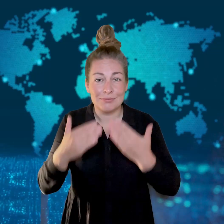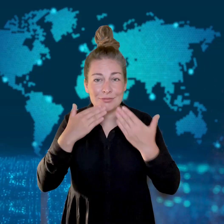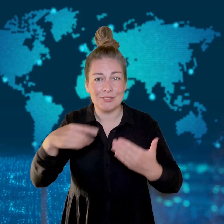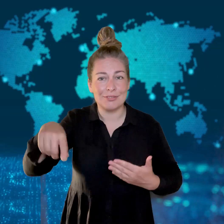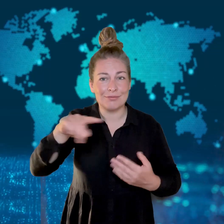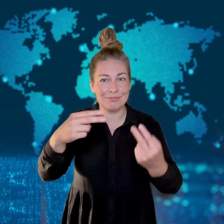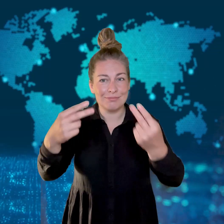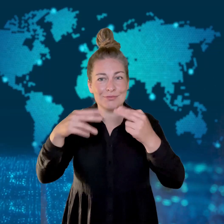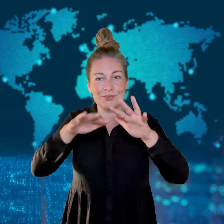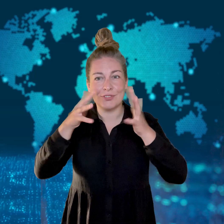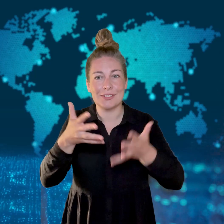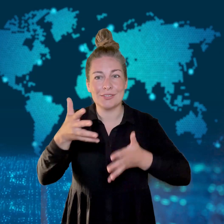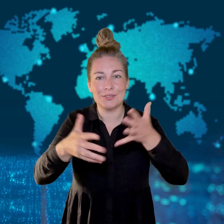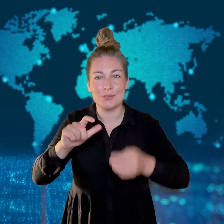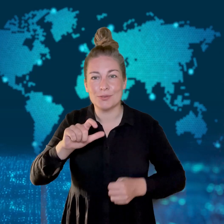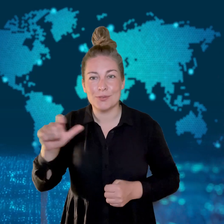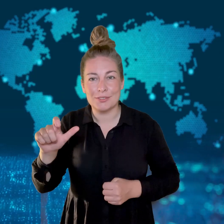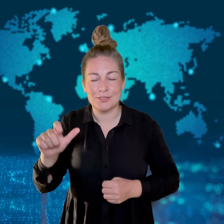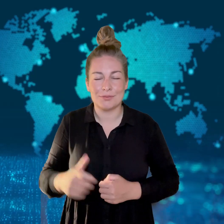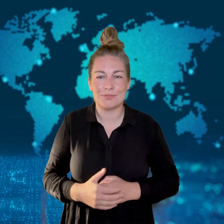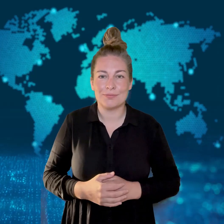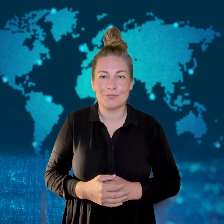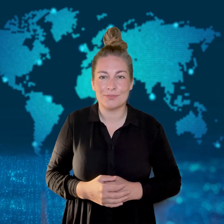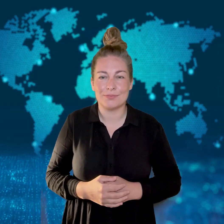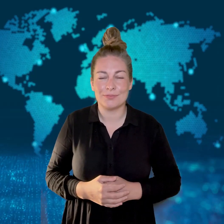Thank you for watching WorldSign Week.